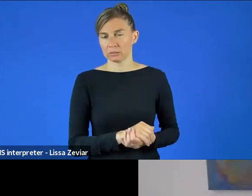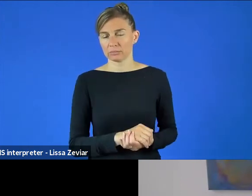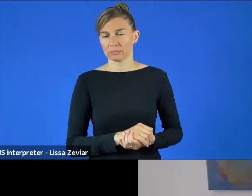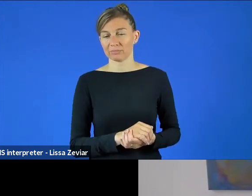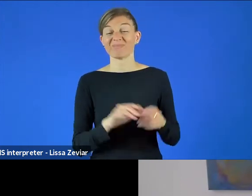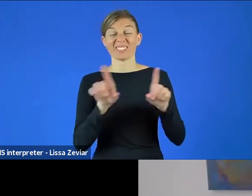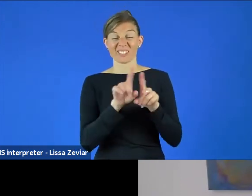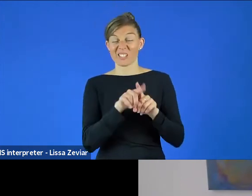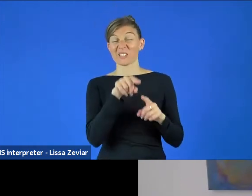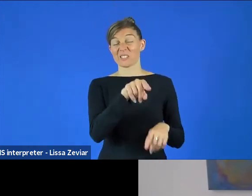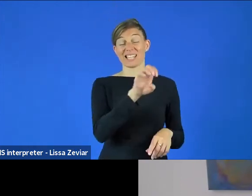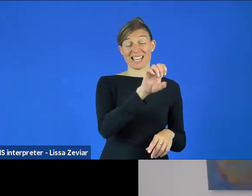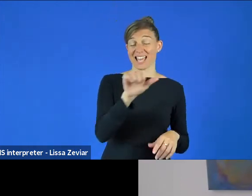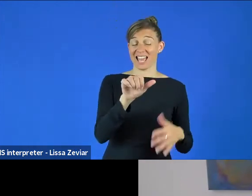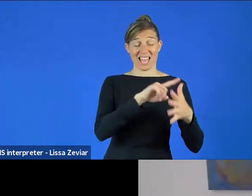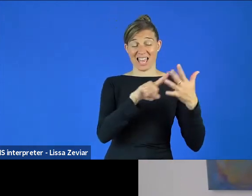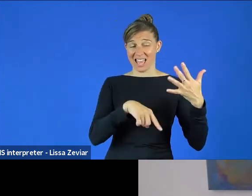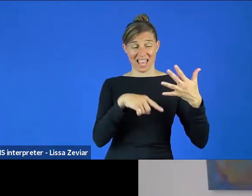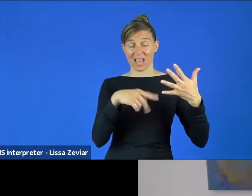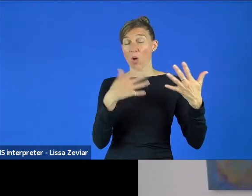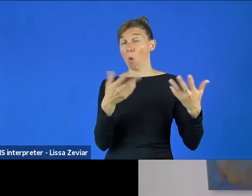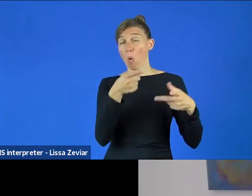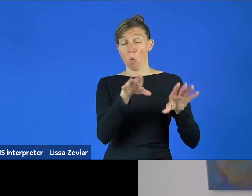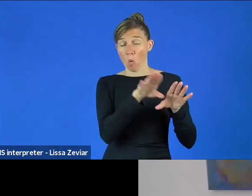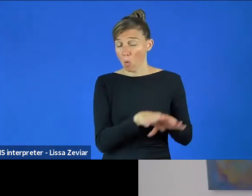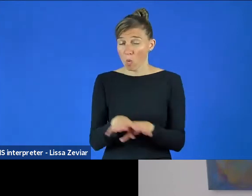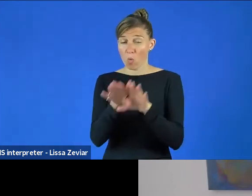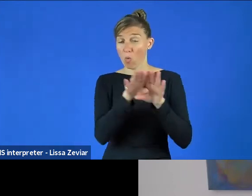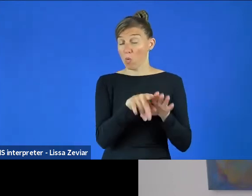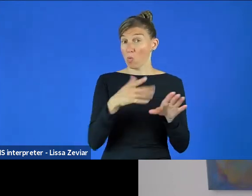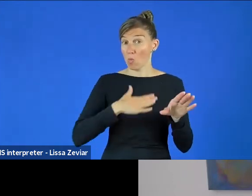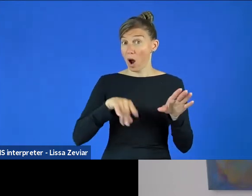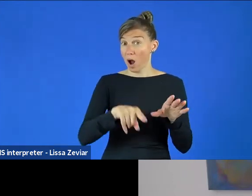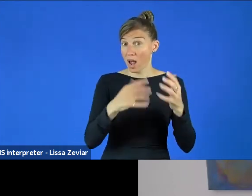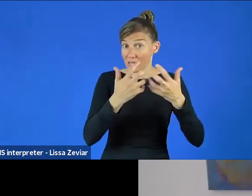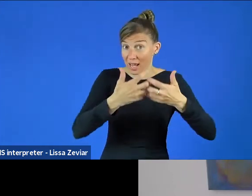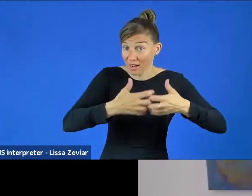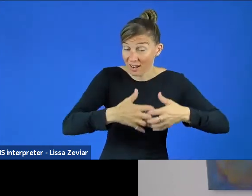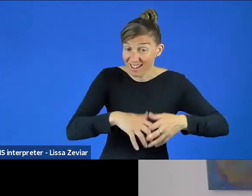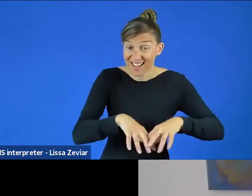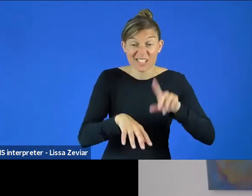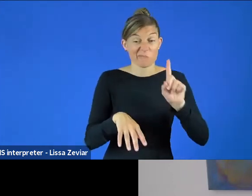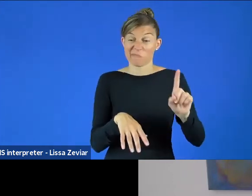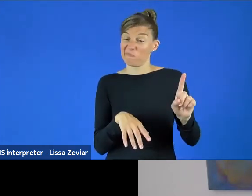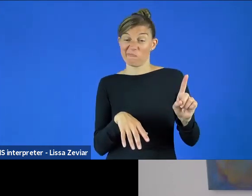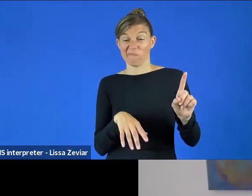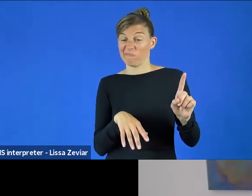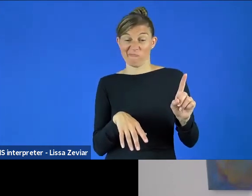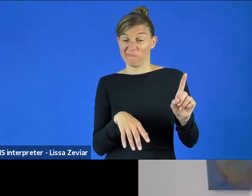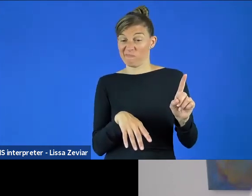by the standards which would be harmonized for the Act, then there could be some technical specifications